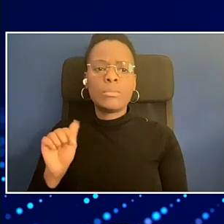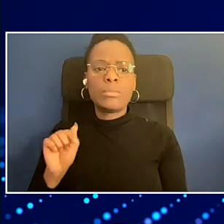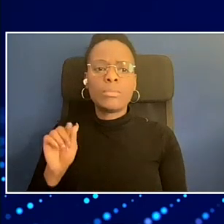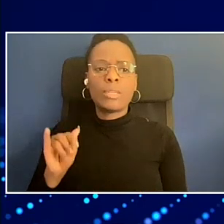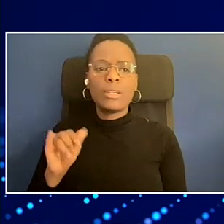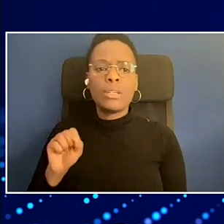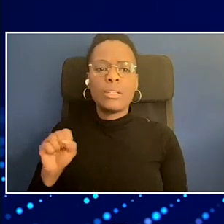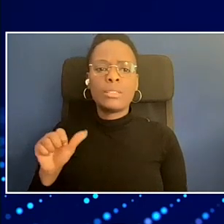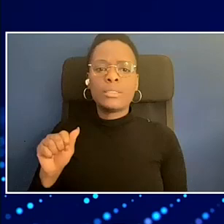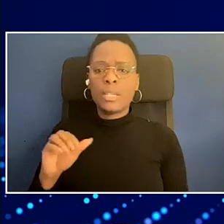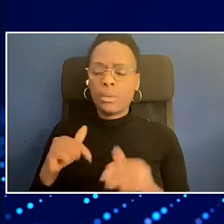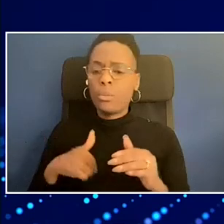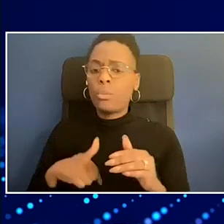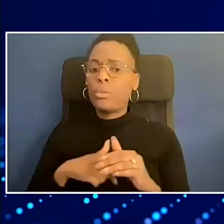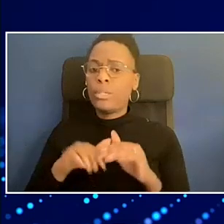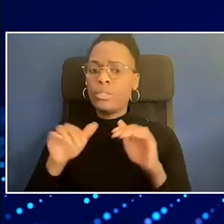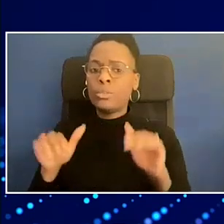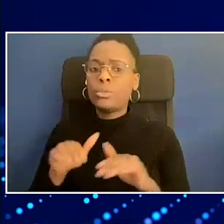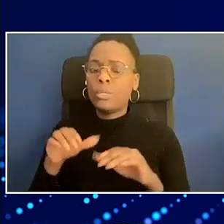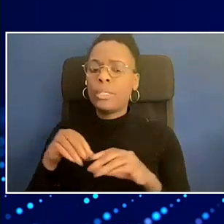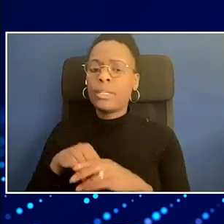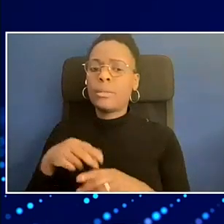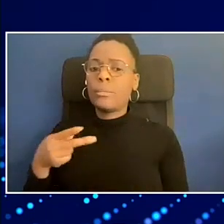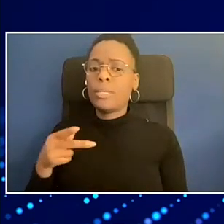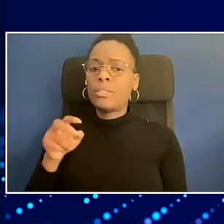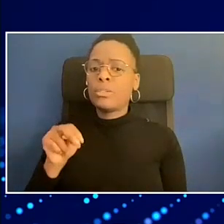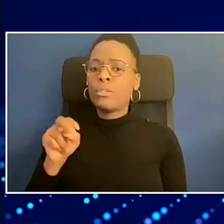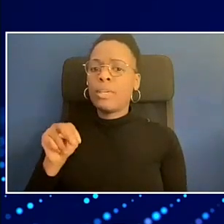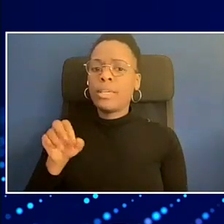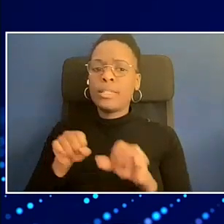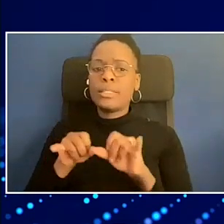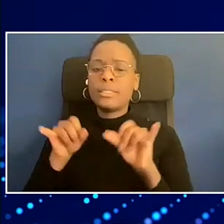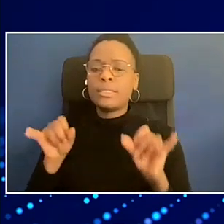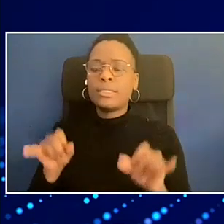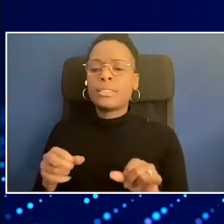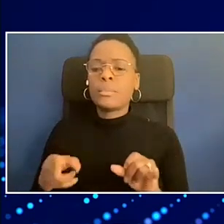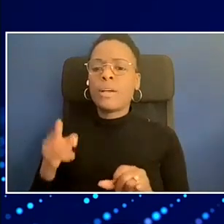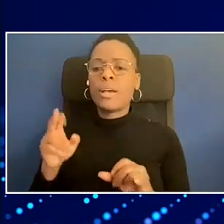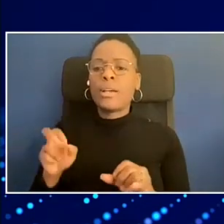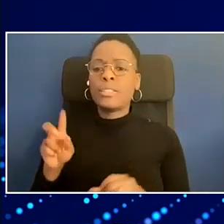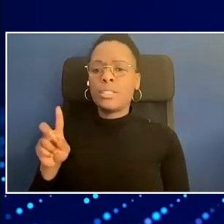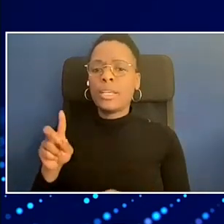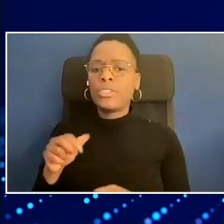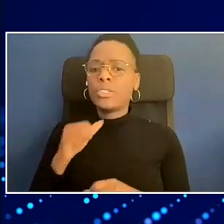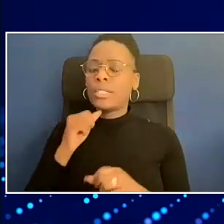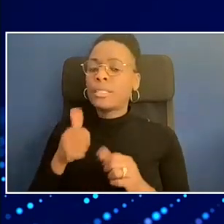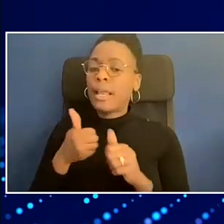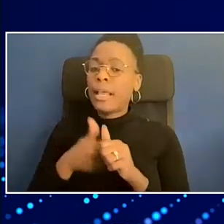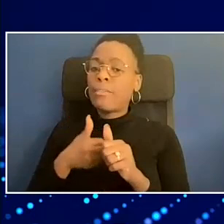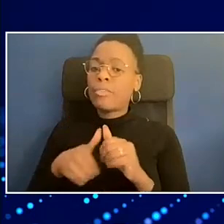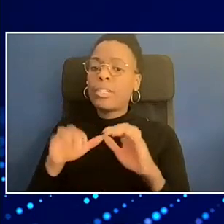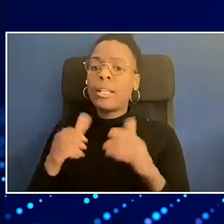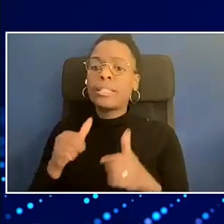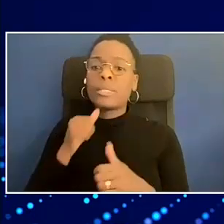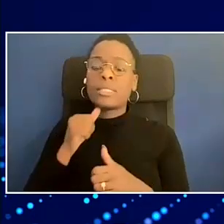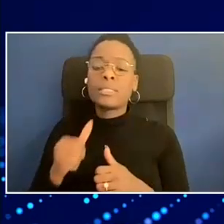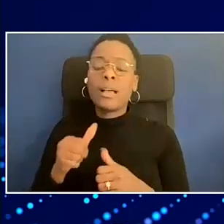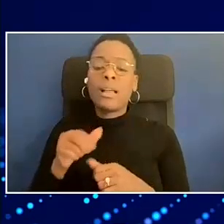State system of higher ed. I won't say it's every class, but it's not uncommon to, you know, usually from the same publisher but a few different